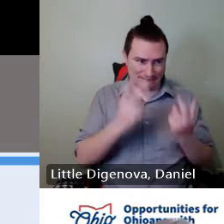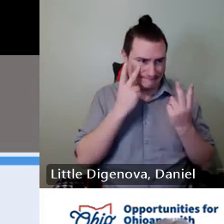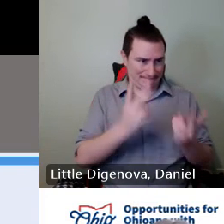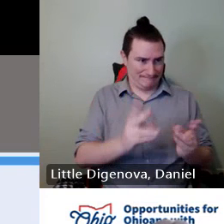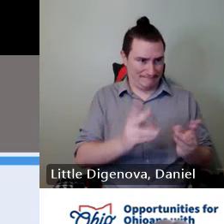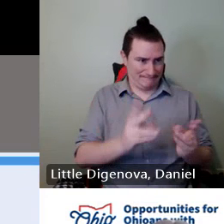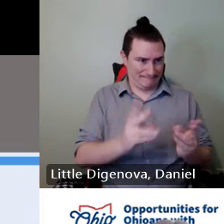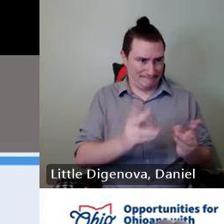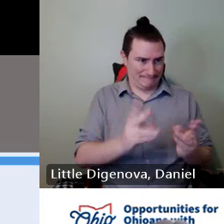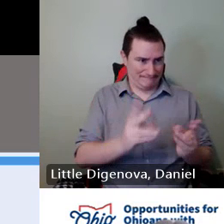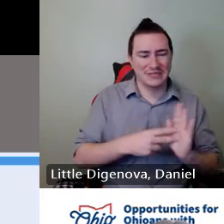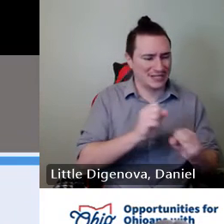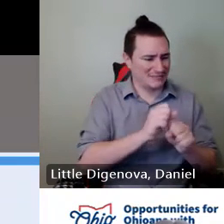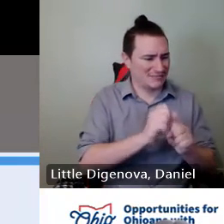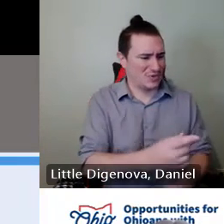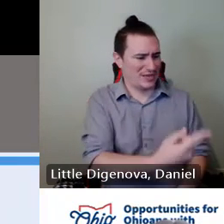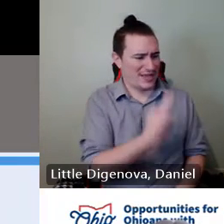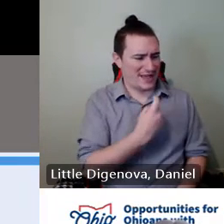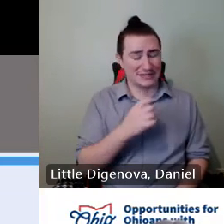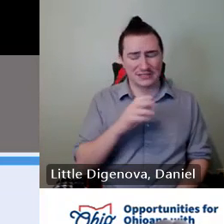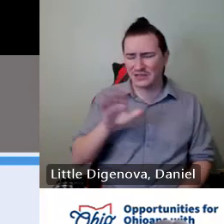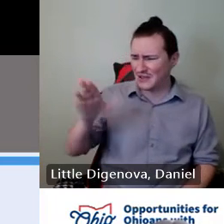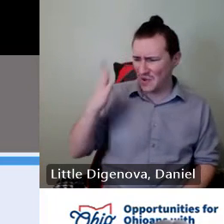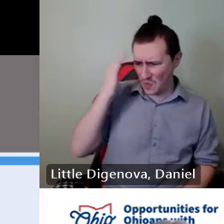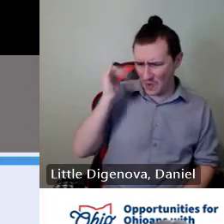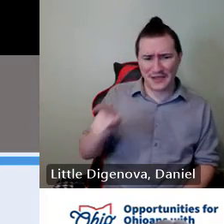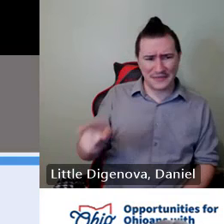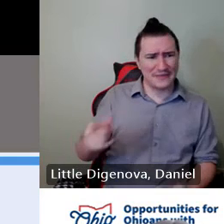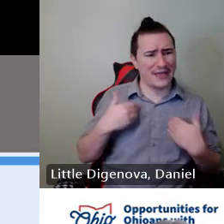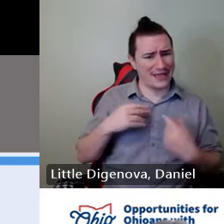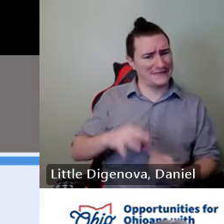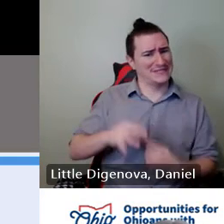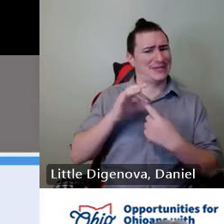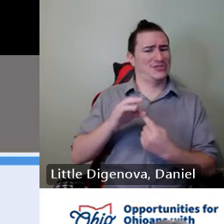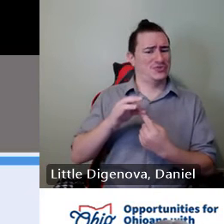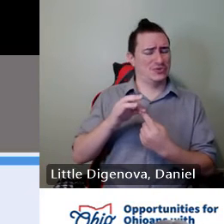a coworker is receiving special treatment, like having a flexible schedule.